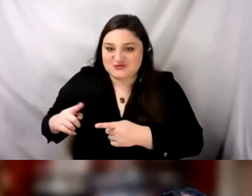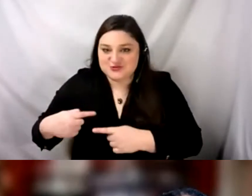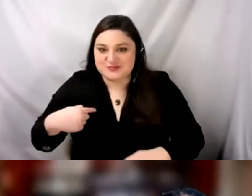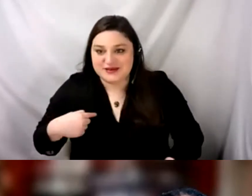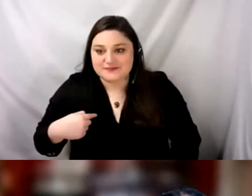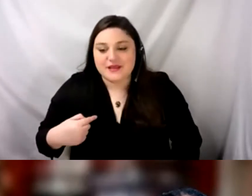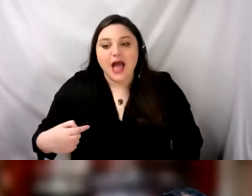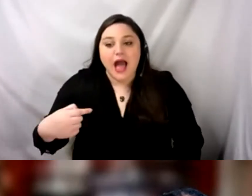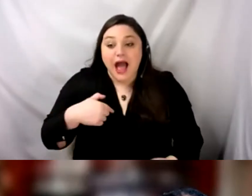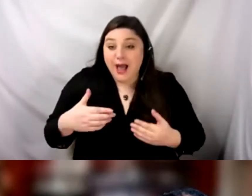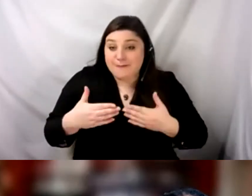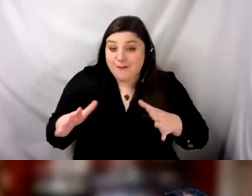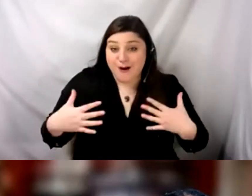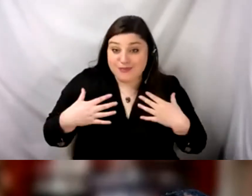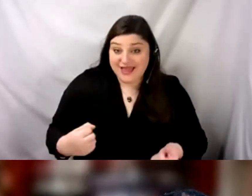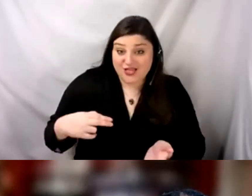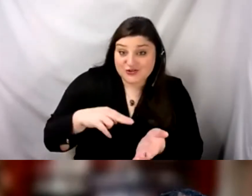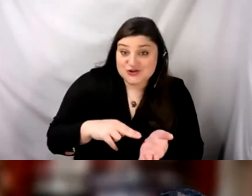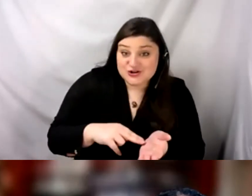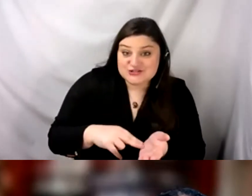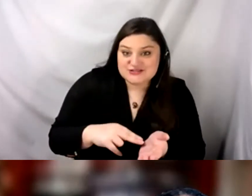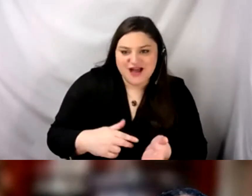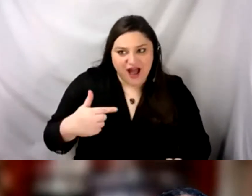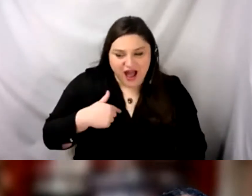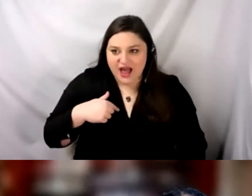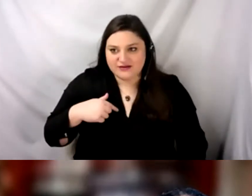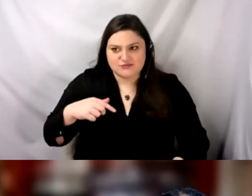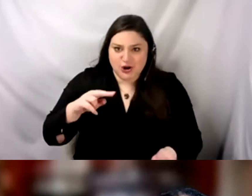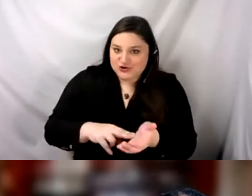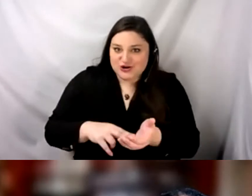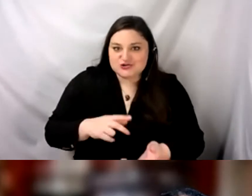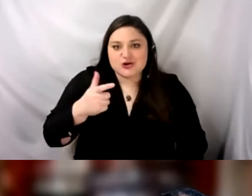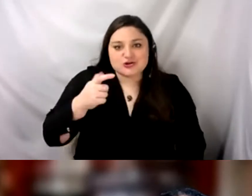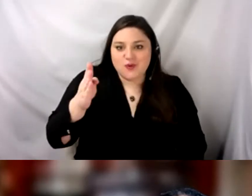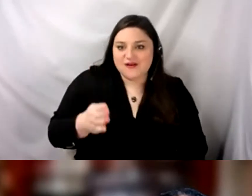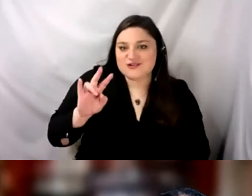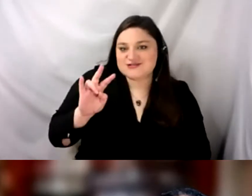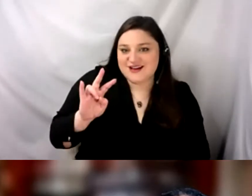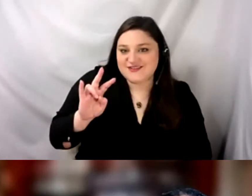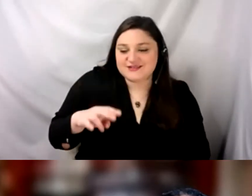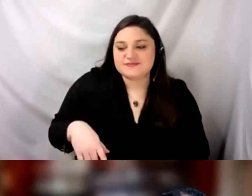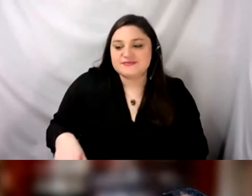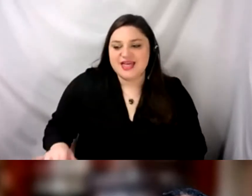24/7 public health nurse. Whether I am paid or not. It is our obligation to suppress or drive away COVID.